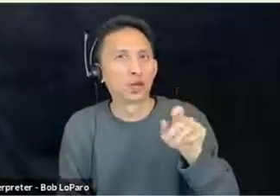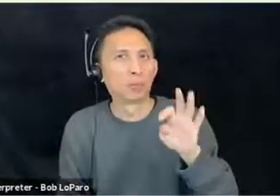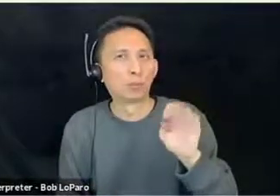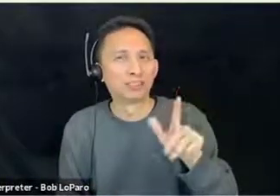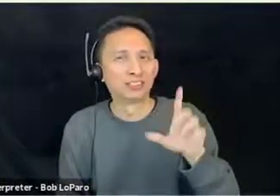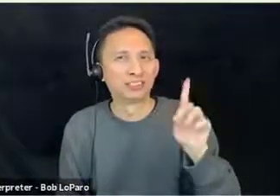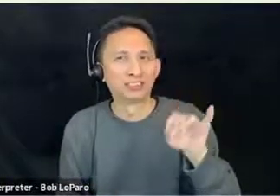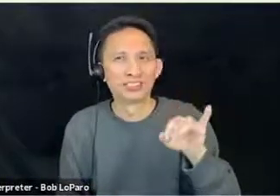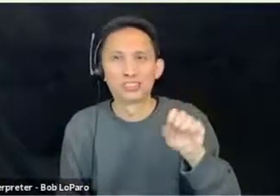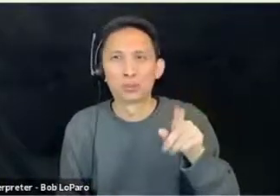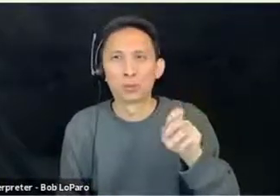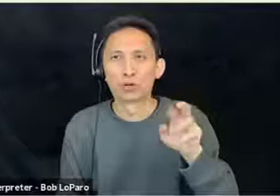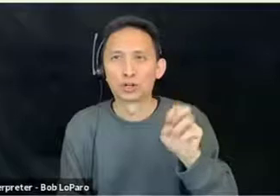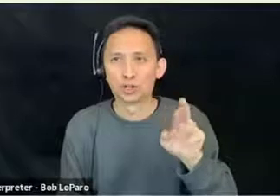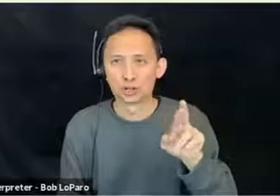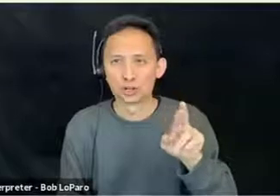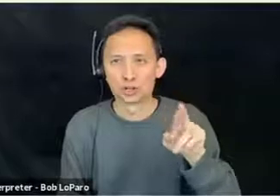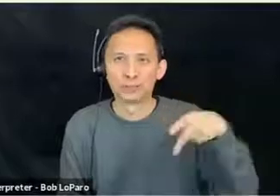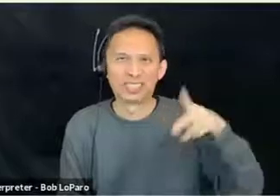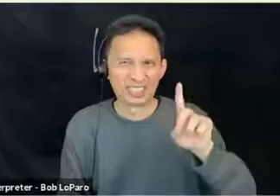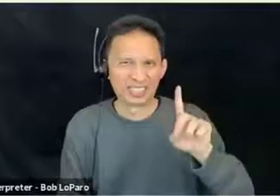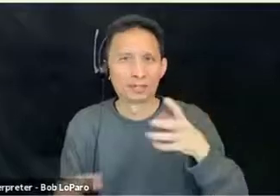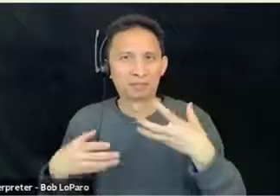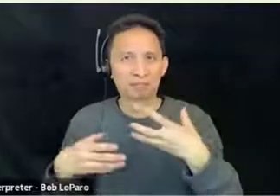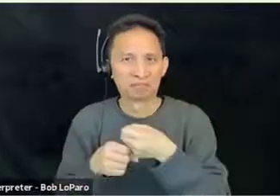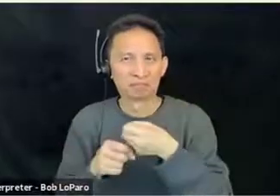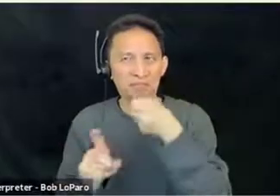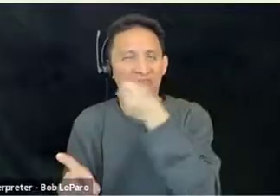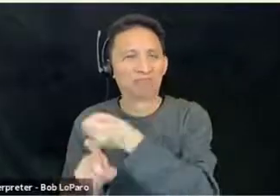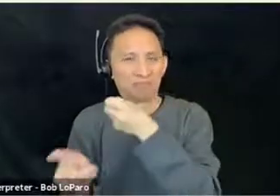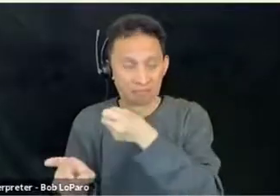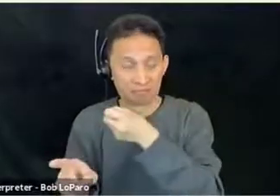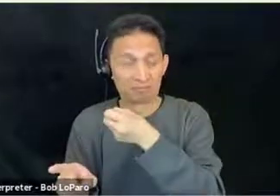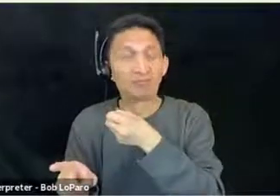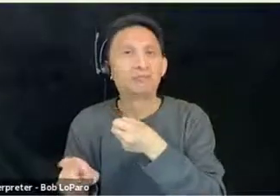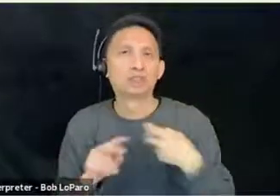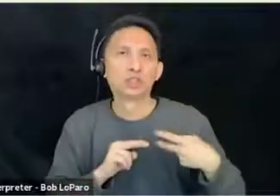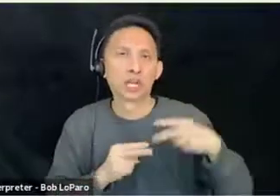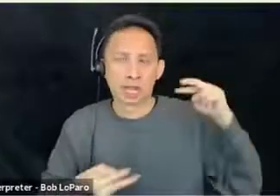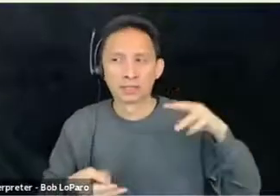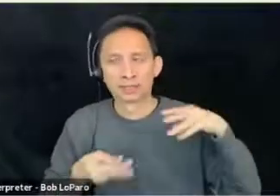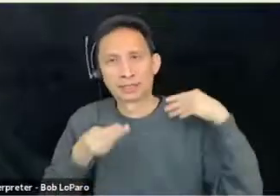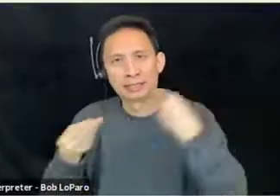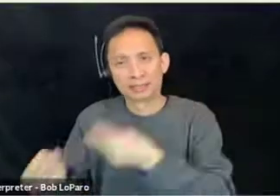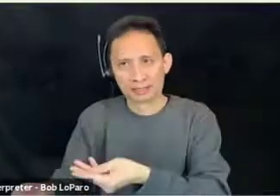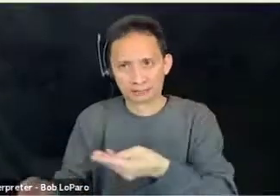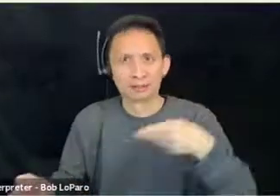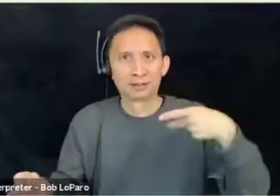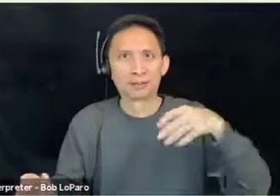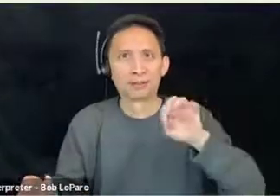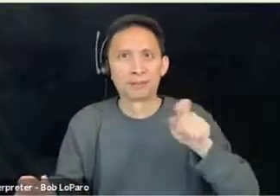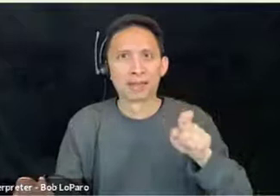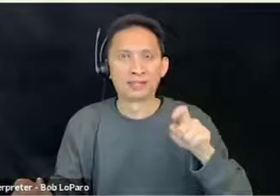And this mouse has been genetically changed so that it has a PEX1 mutation.